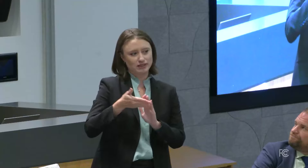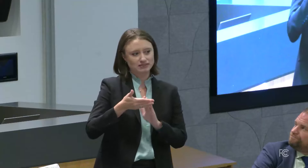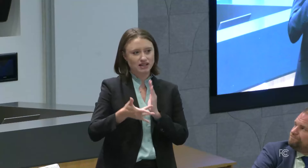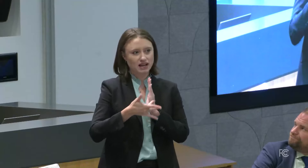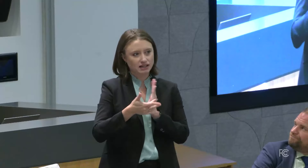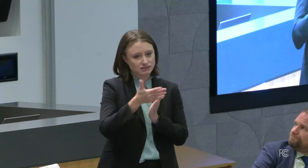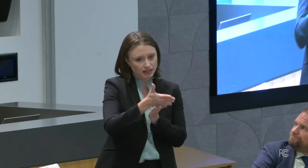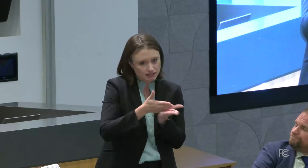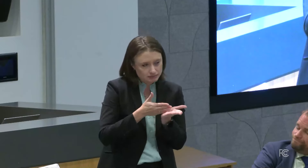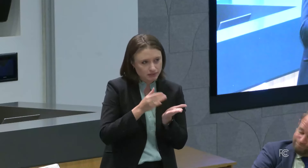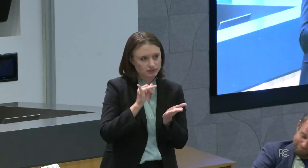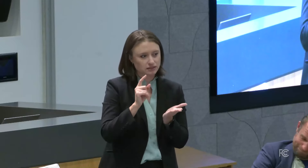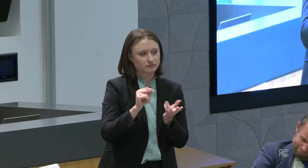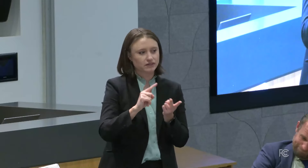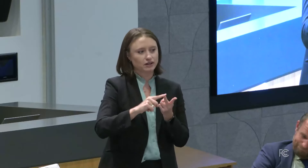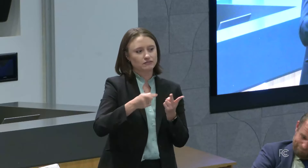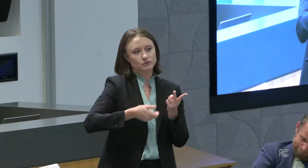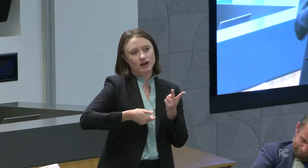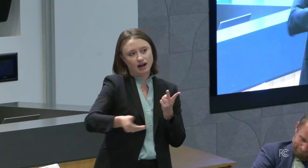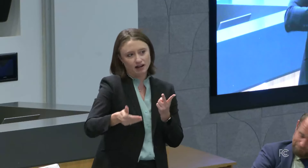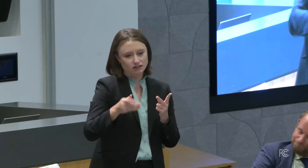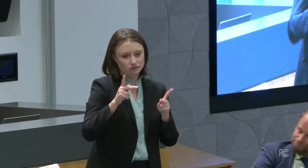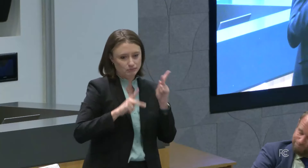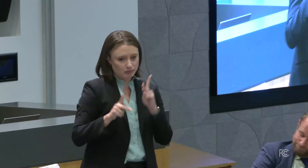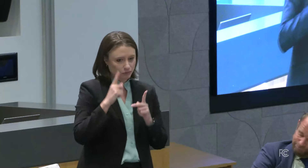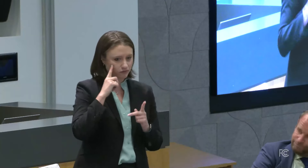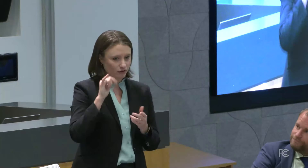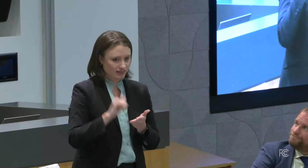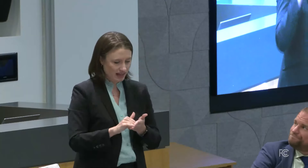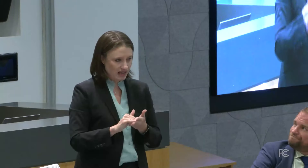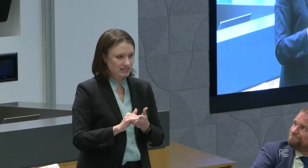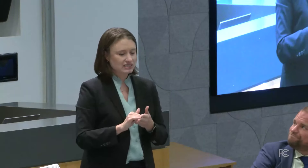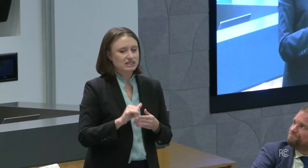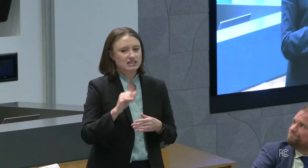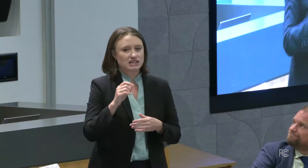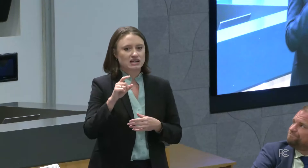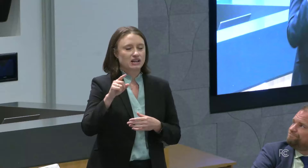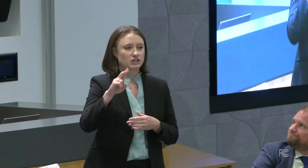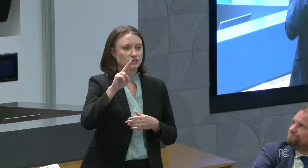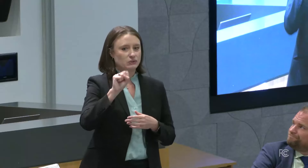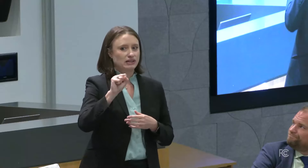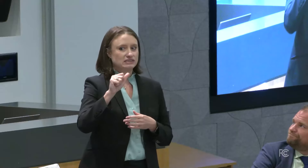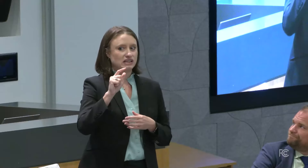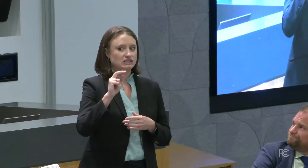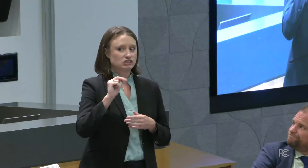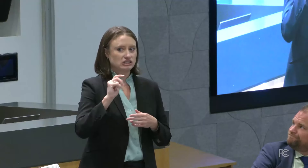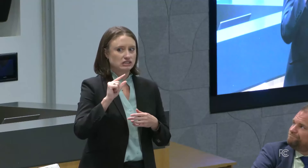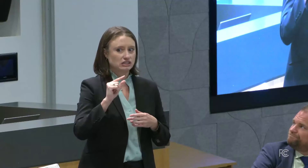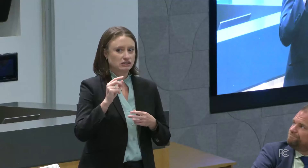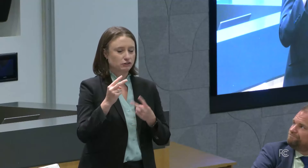THAT IF WE WERE TO DO THAT IN-HOUSE, THE SOURCE CODE IS FREE. AND THE SOFTWARE IS FREE.